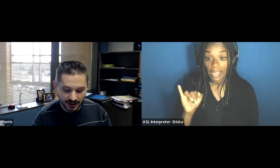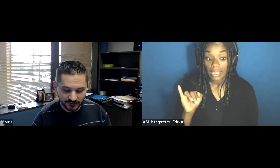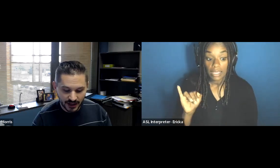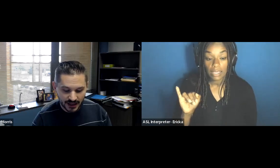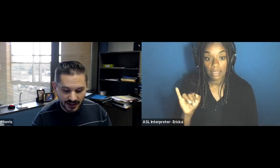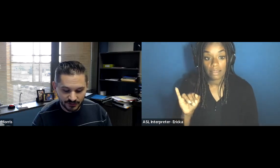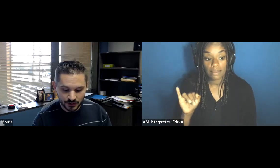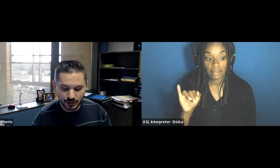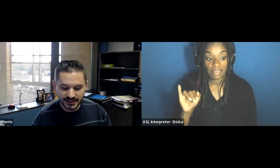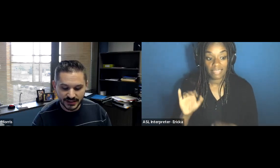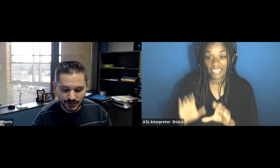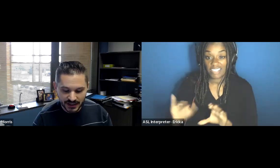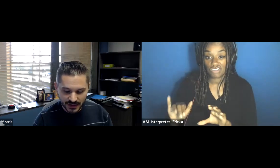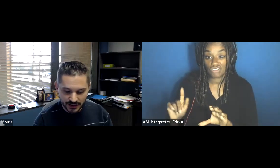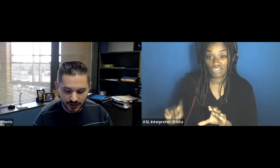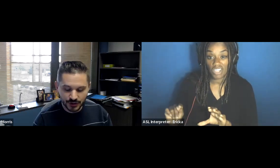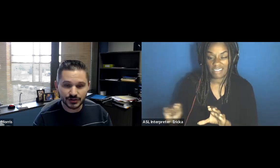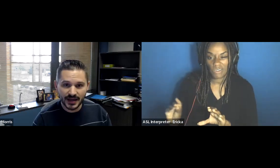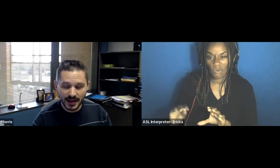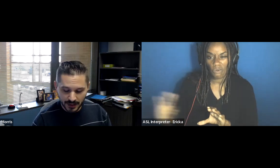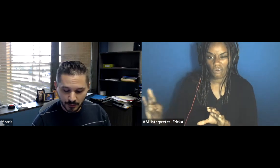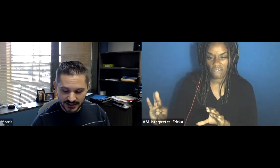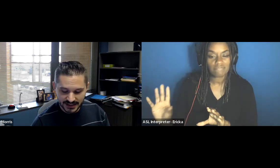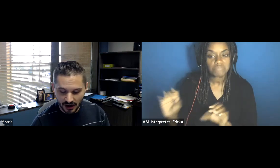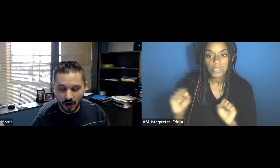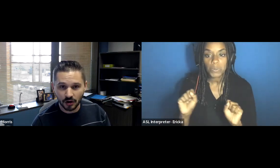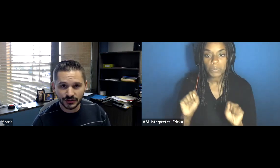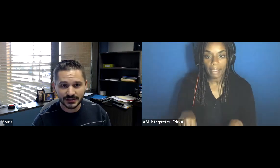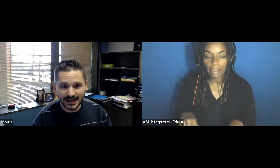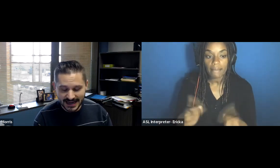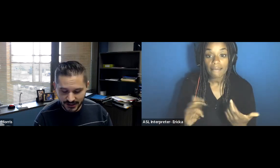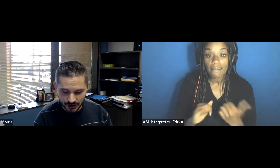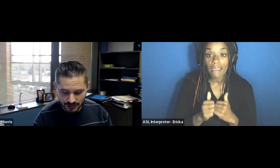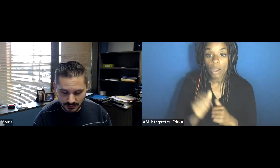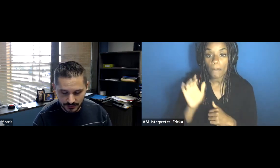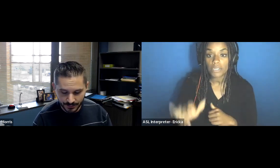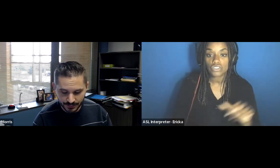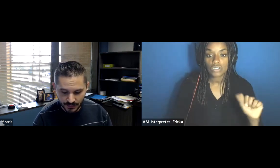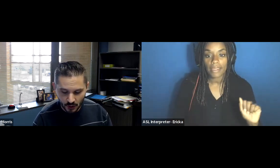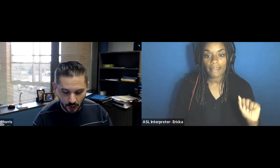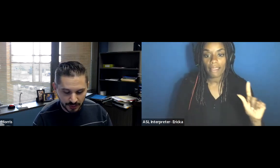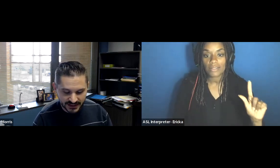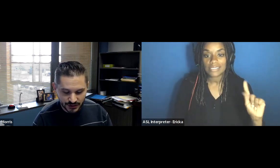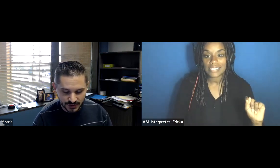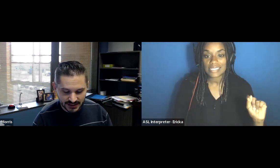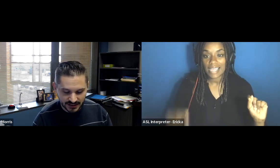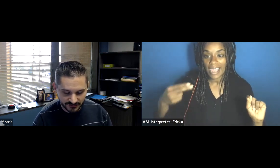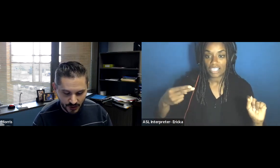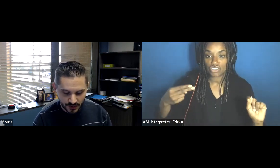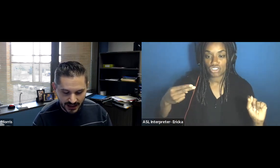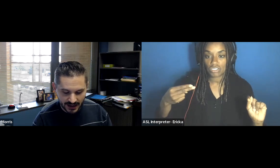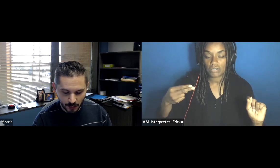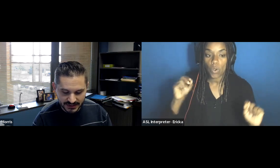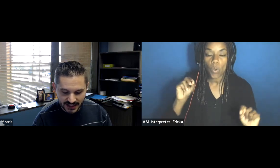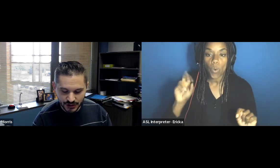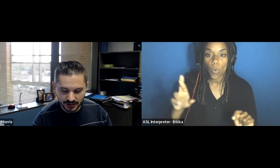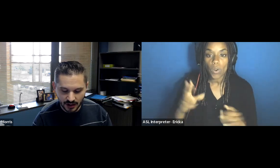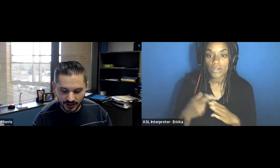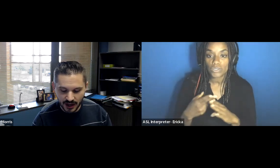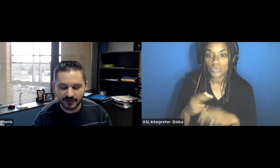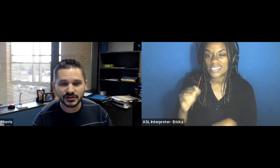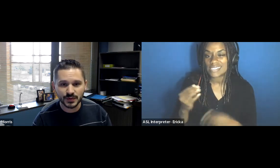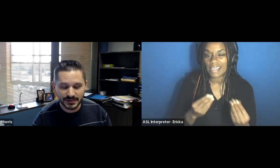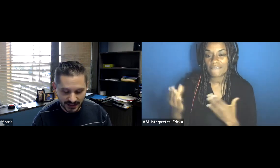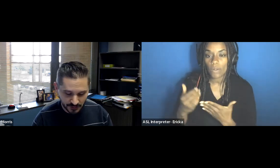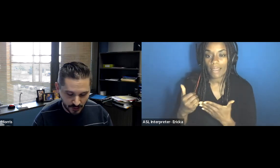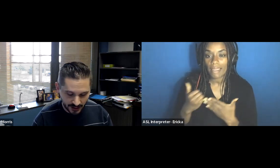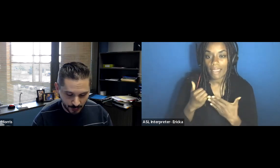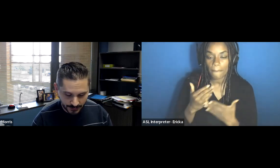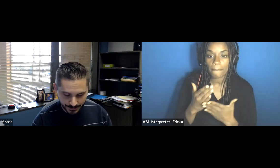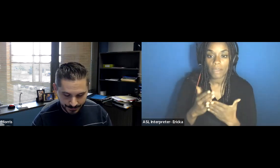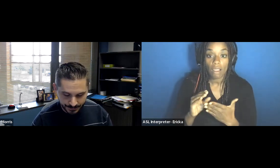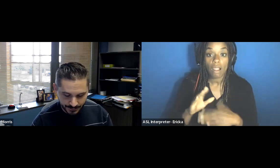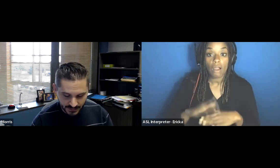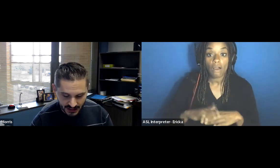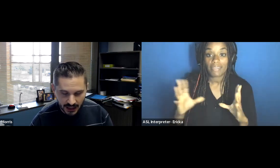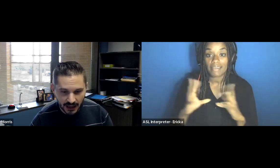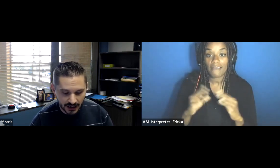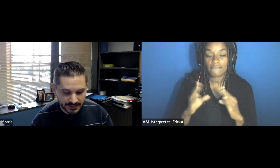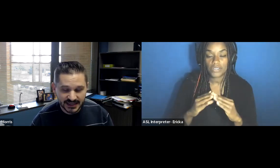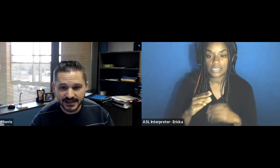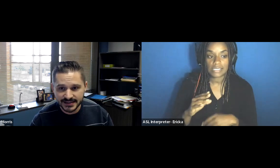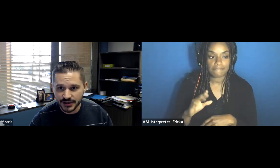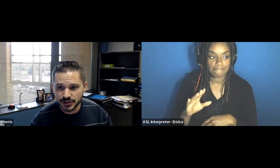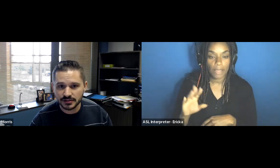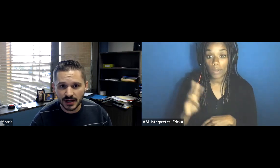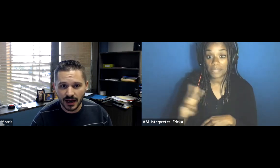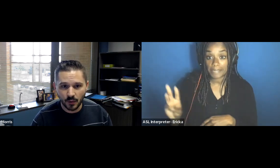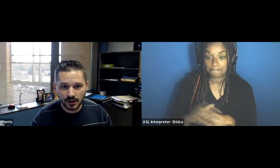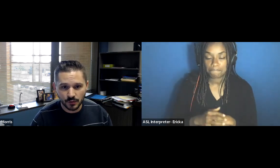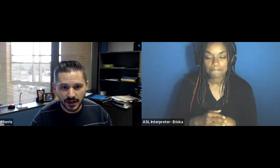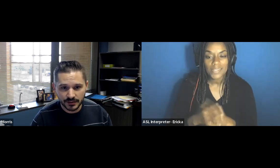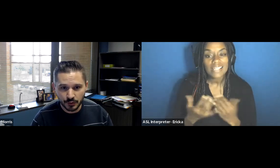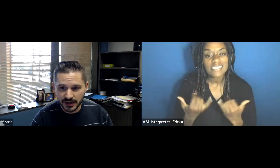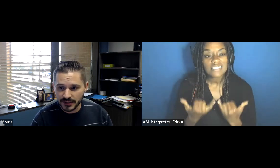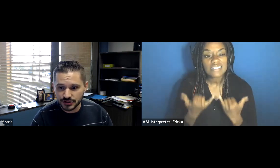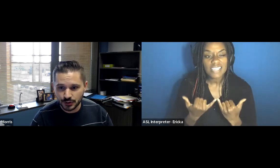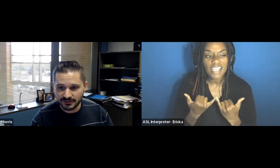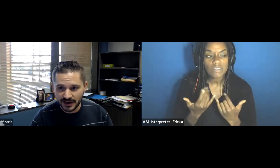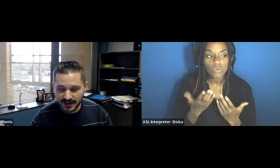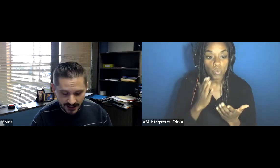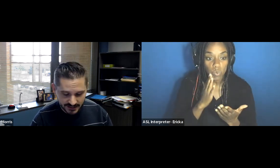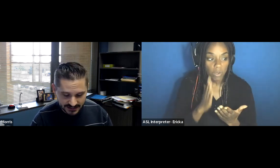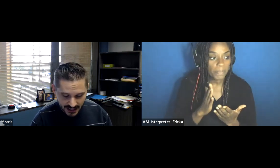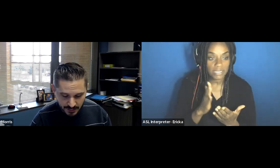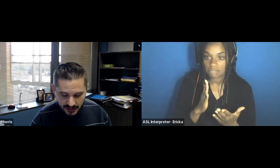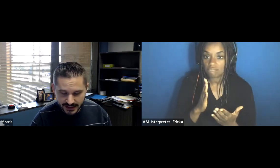You can find the word bubble in the same menu bar.